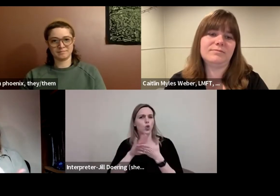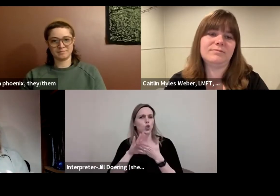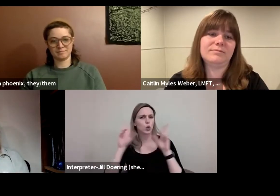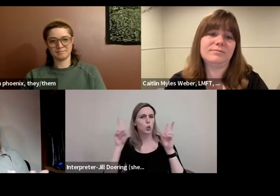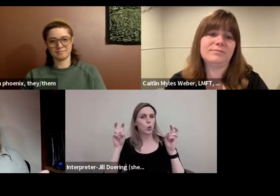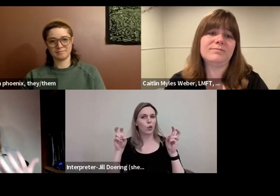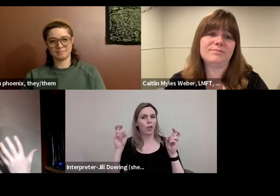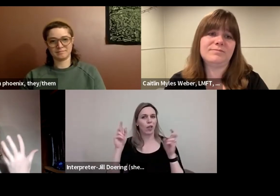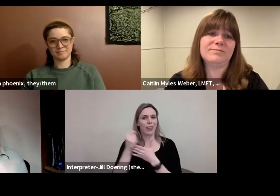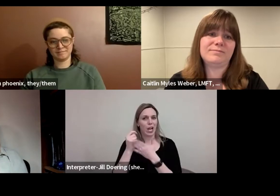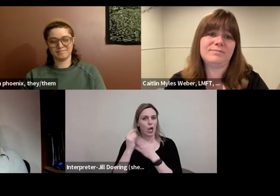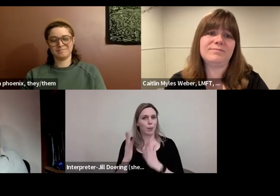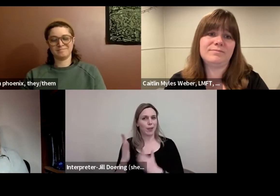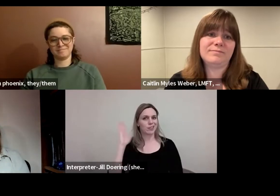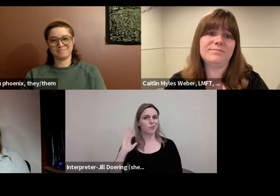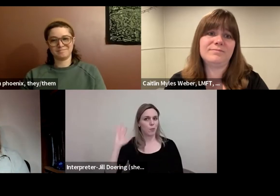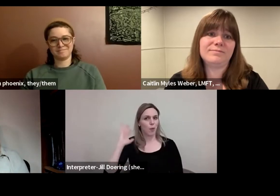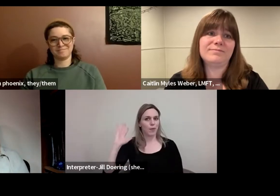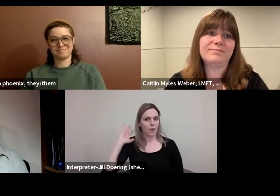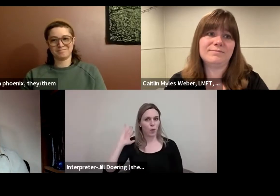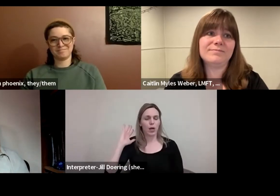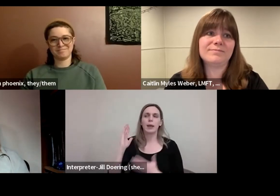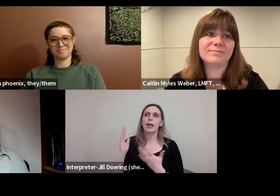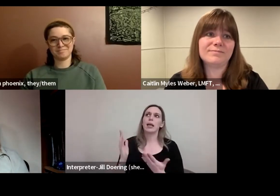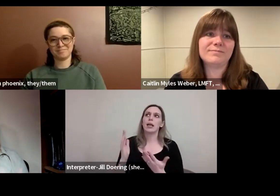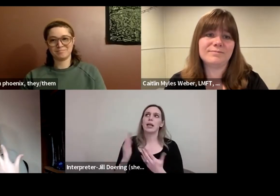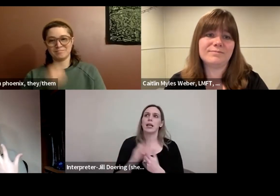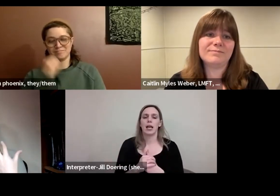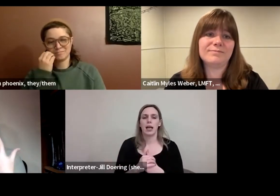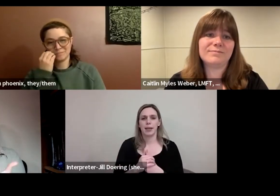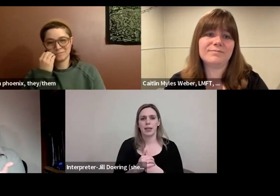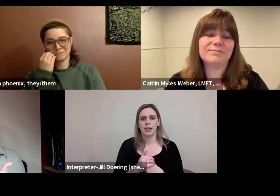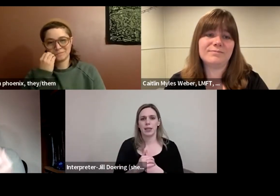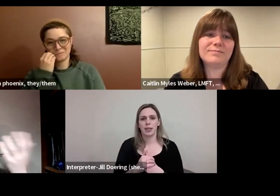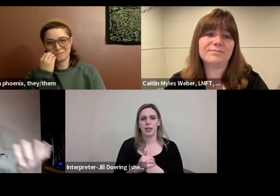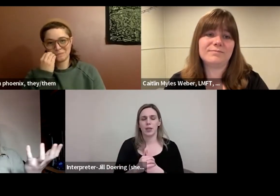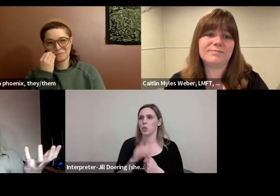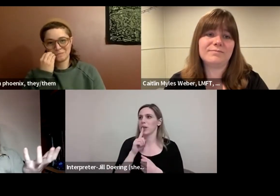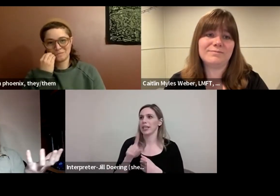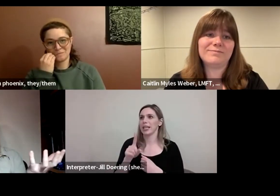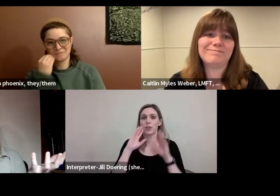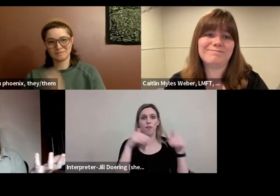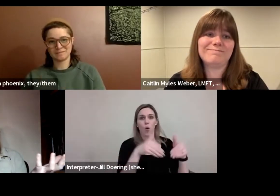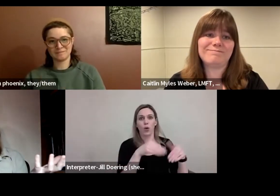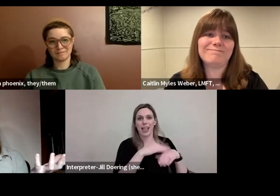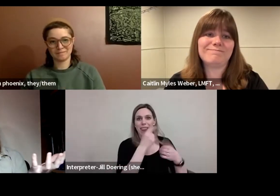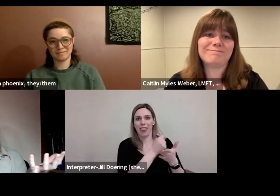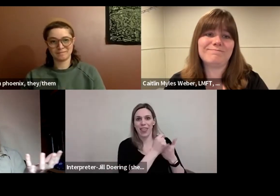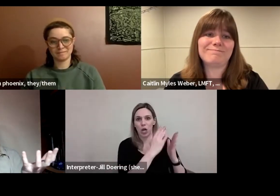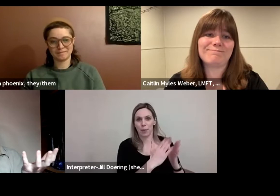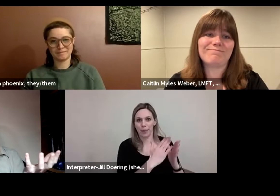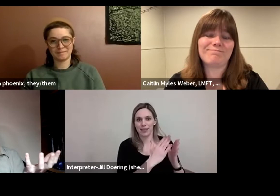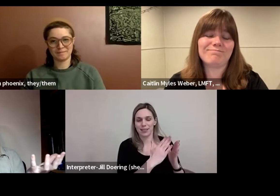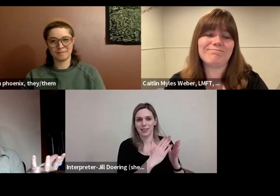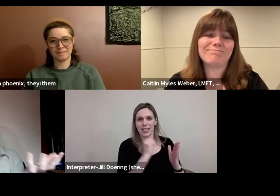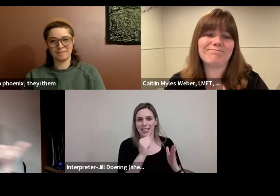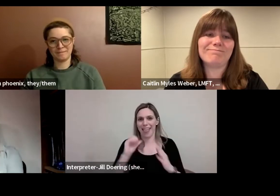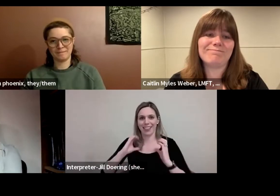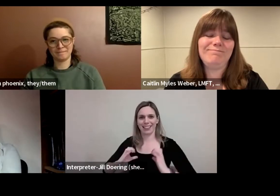or it's really kind of crazy 'cause it was for the therapist, not for the client. The client already sat around for years thinking about this most of the time.